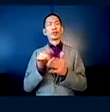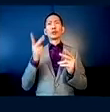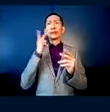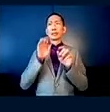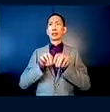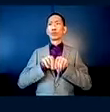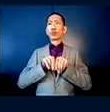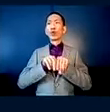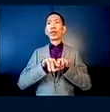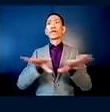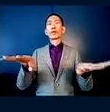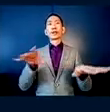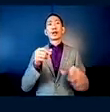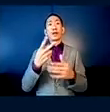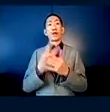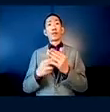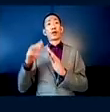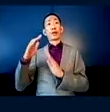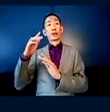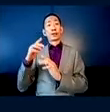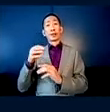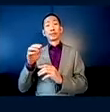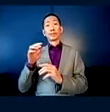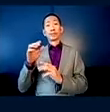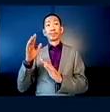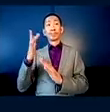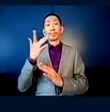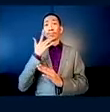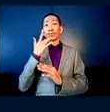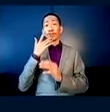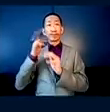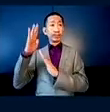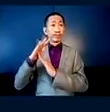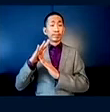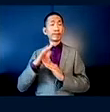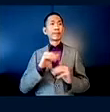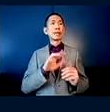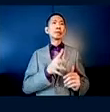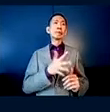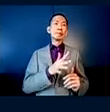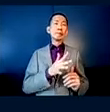POINTED THIS OUT, YOU SEE THE PROLIFERATION OF BOTH OPTIMAL